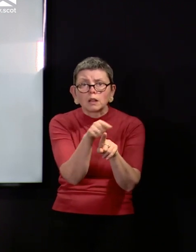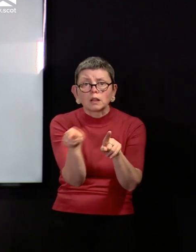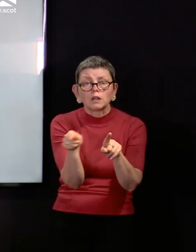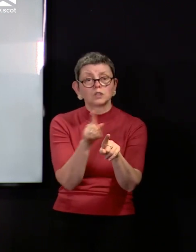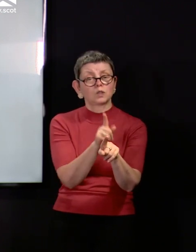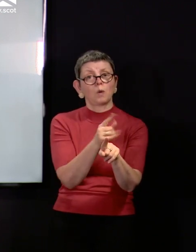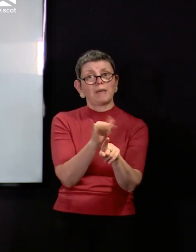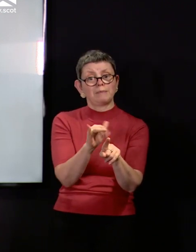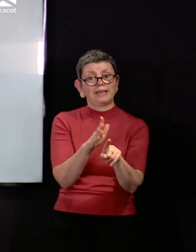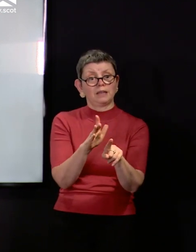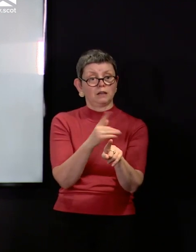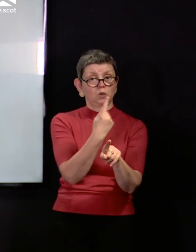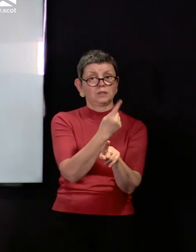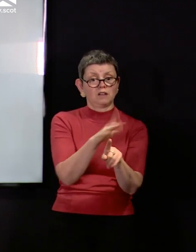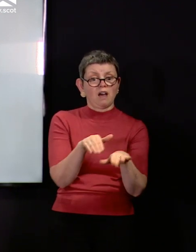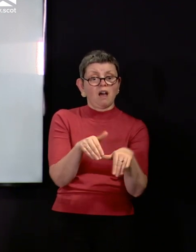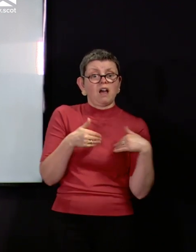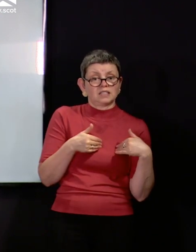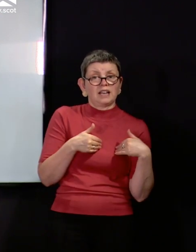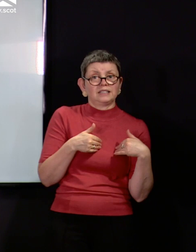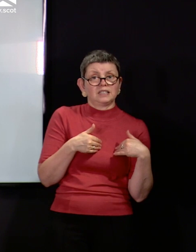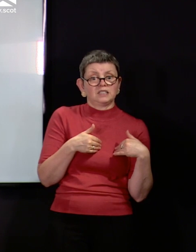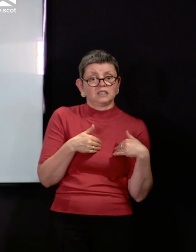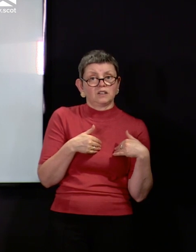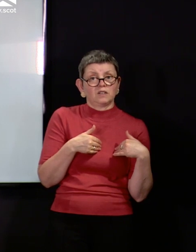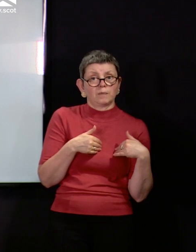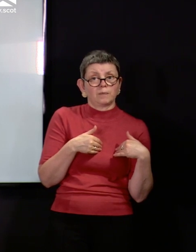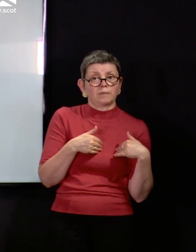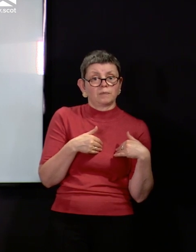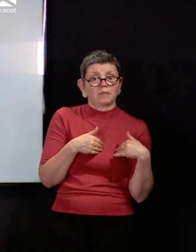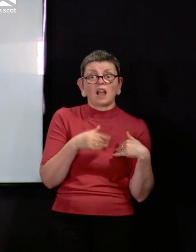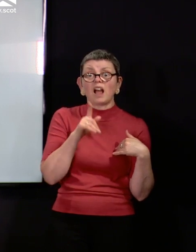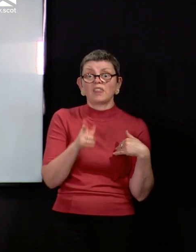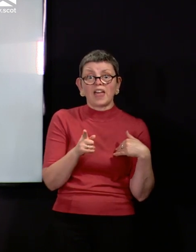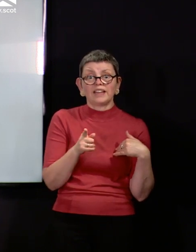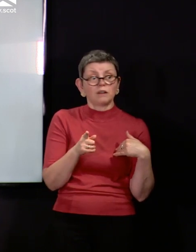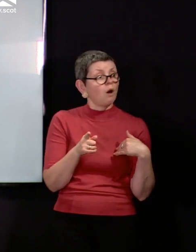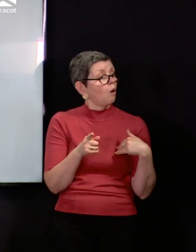then be told the test result on x was actually negative. So we are very sorry, we know you